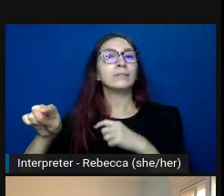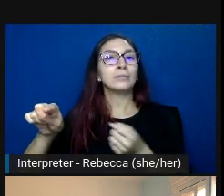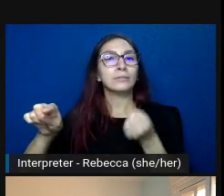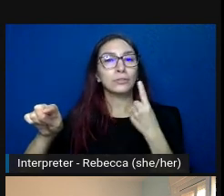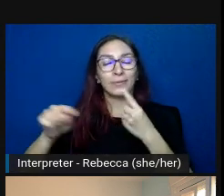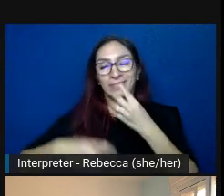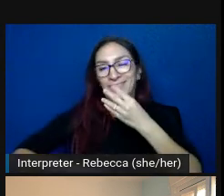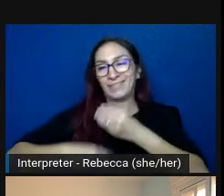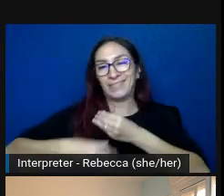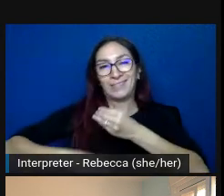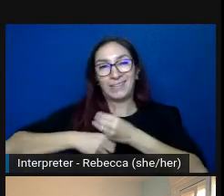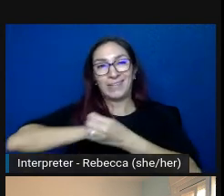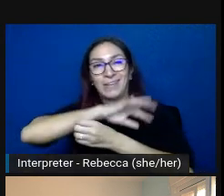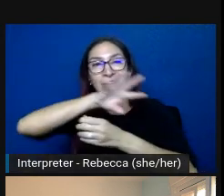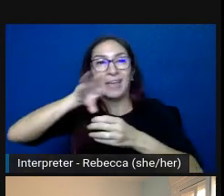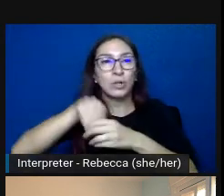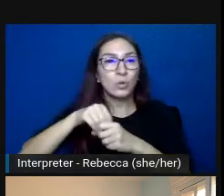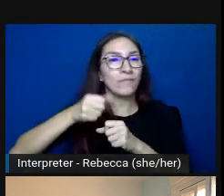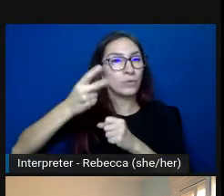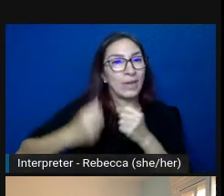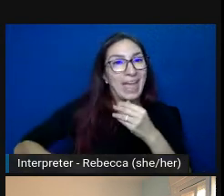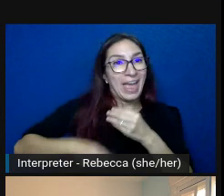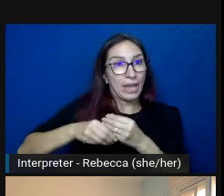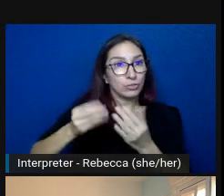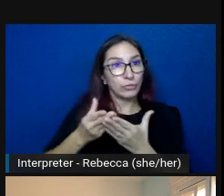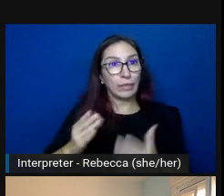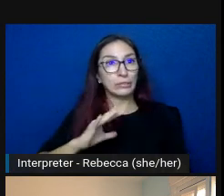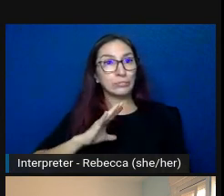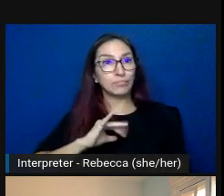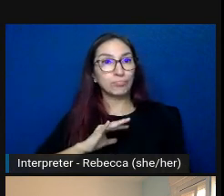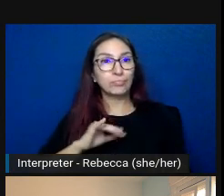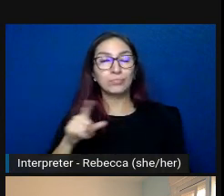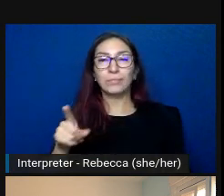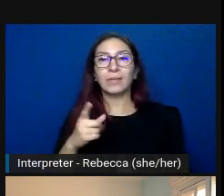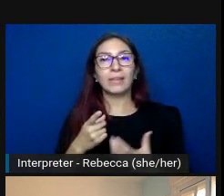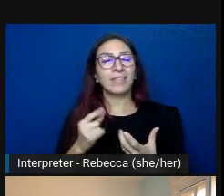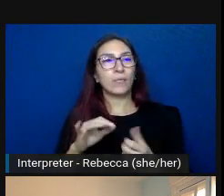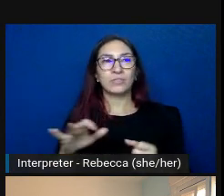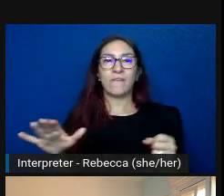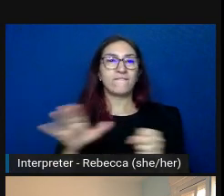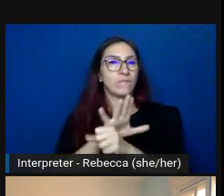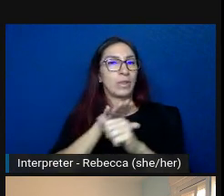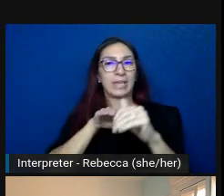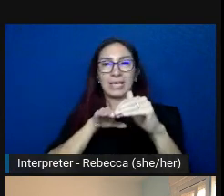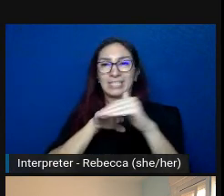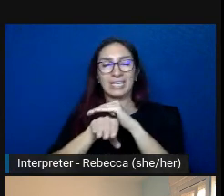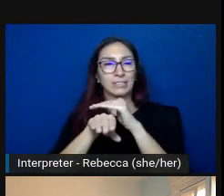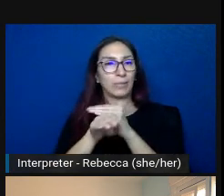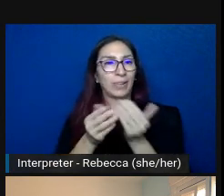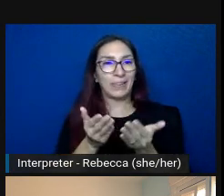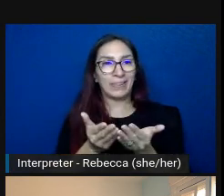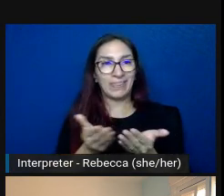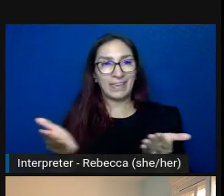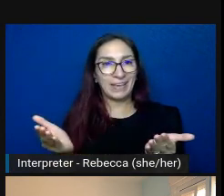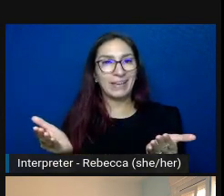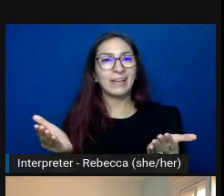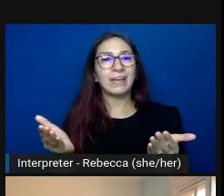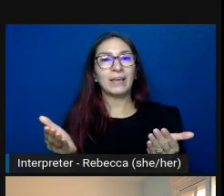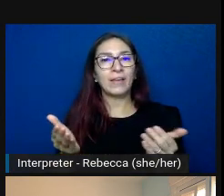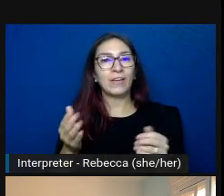but this one is interesting because it was a fully accessible theme by the standards we had at that moment.